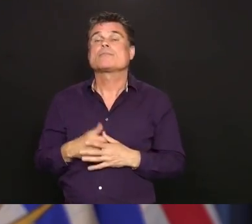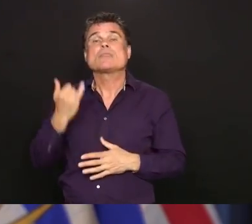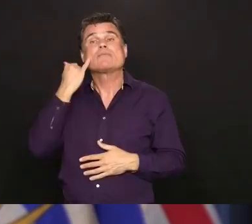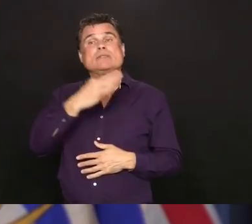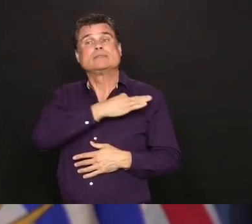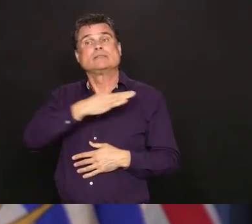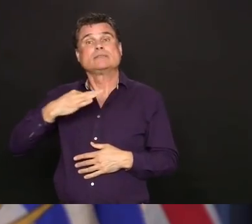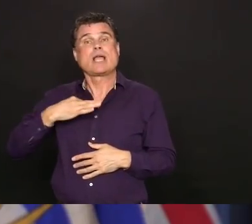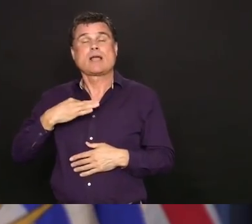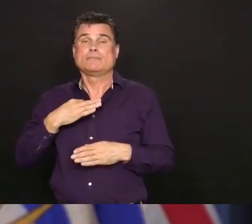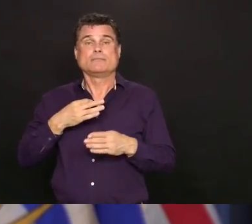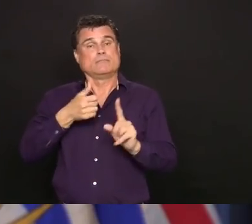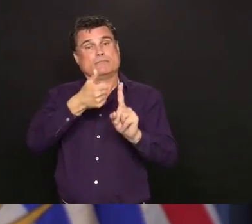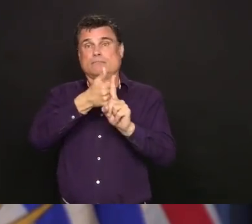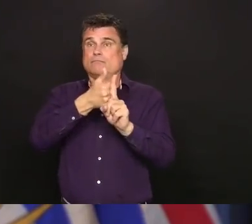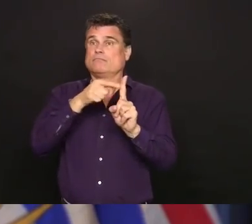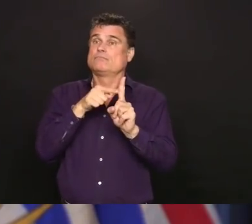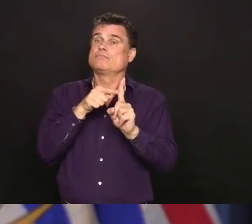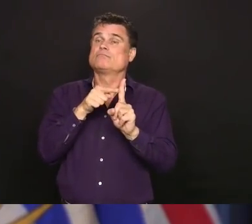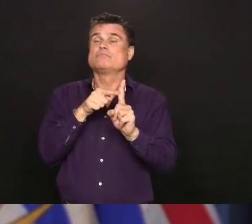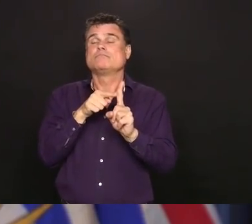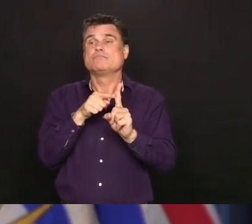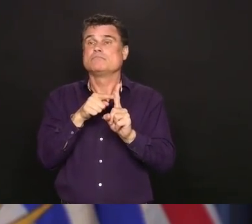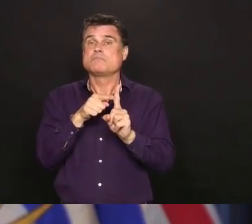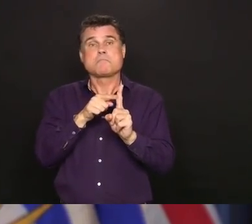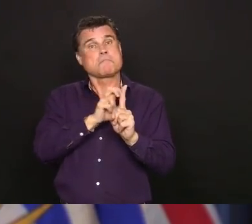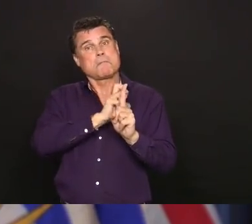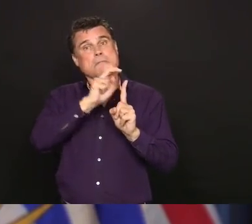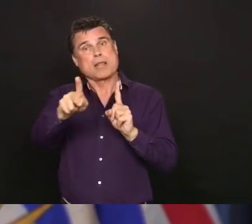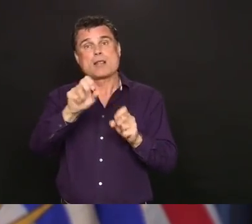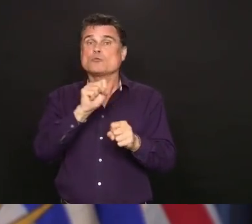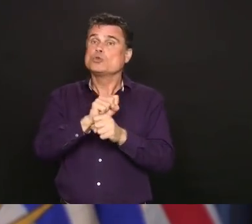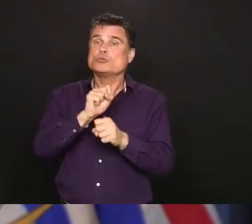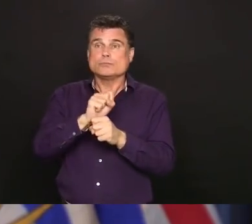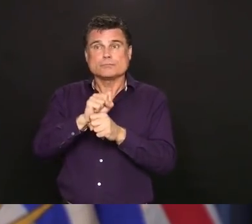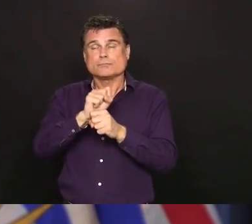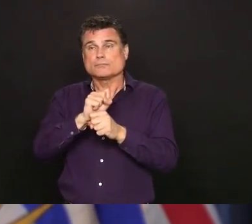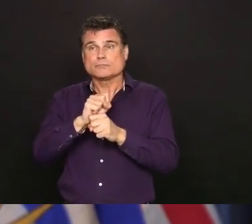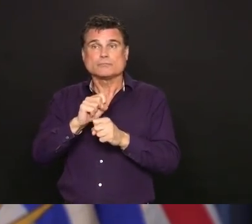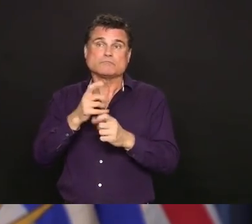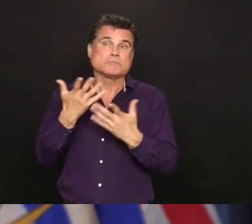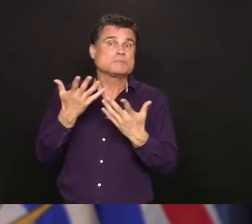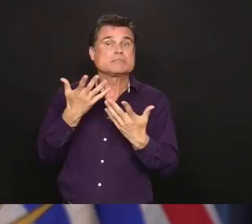still need to be vigilant at home that I'm not having lots of other connections because I'm